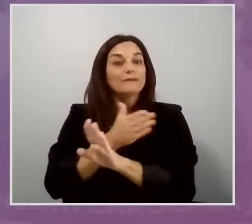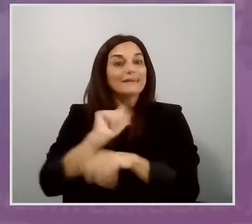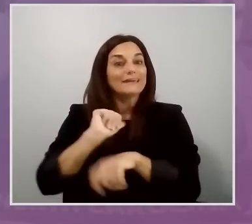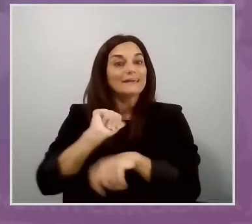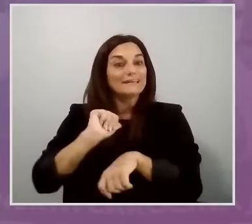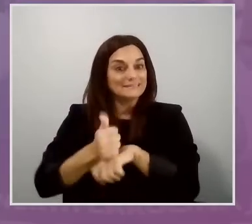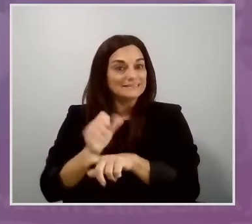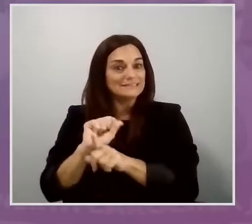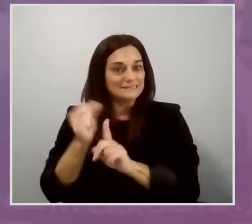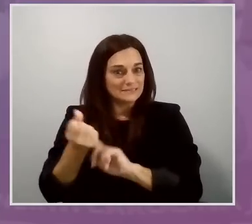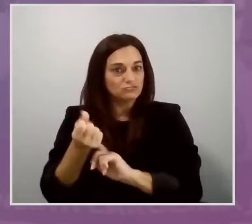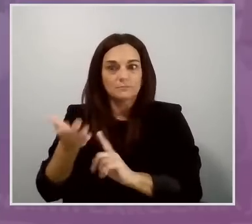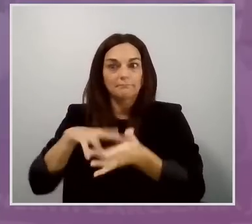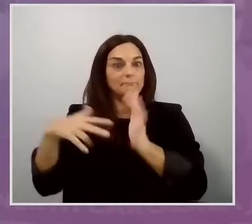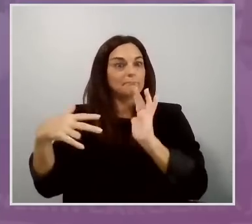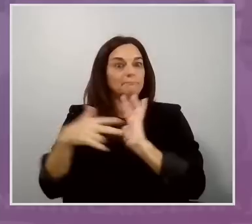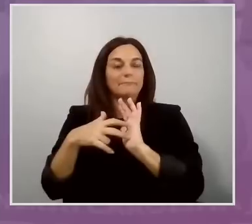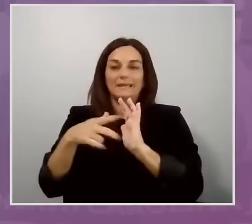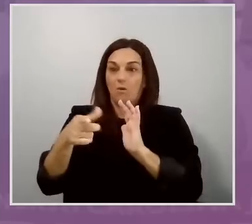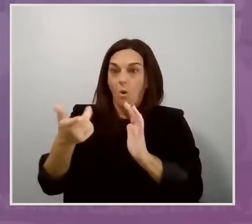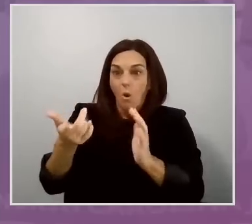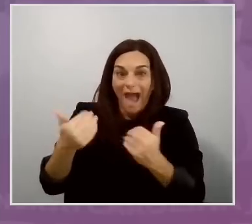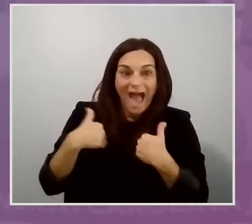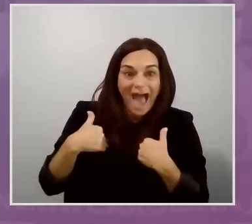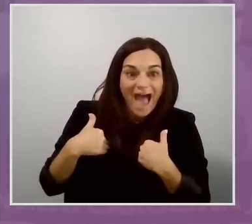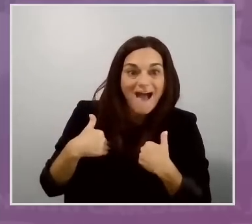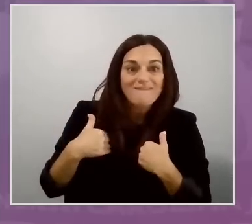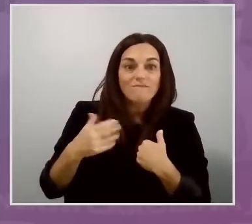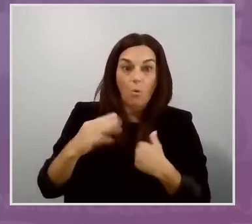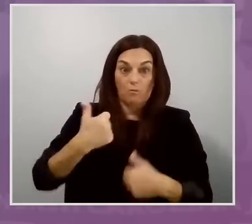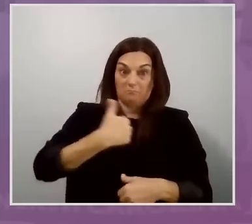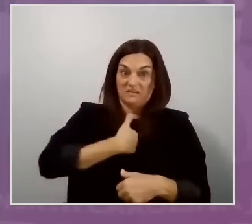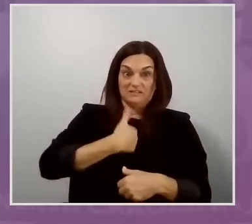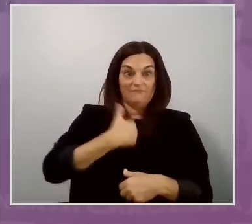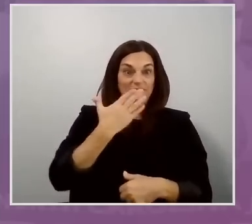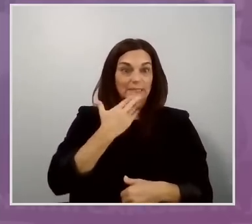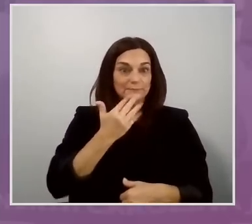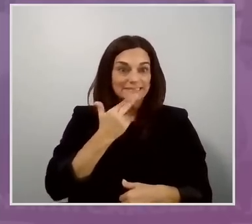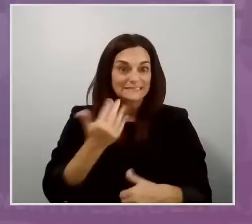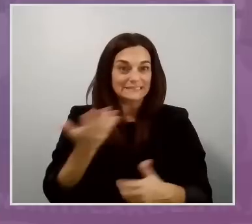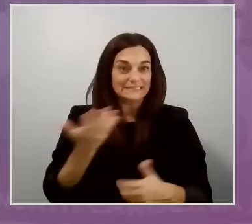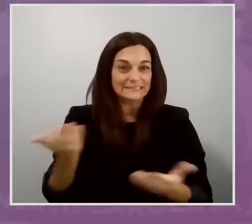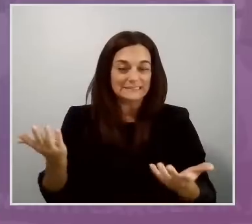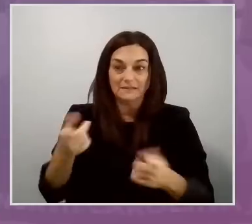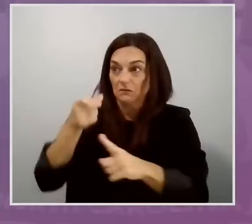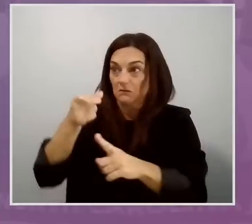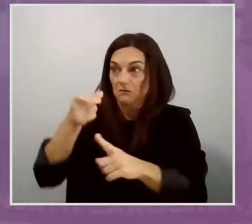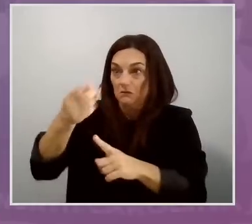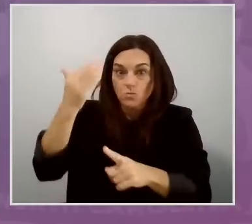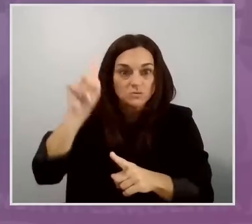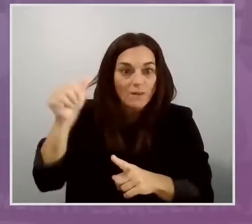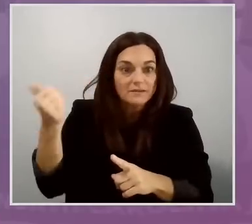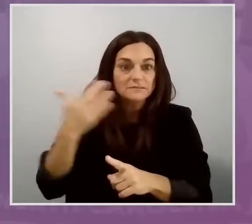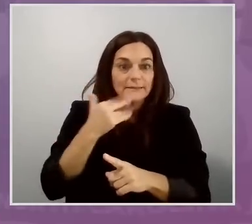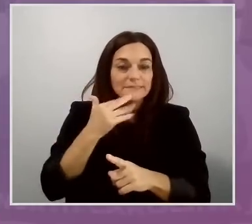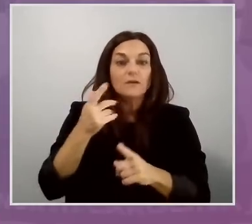HAVE COVERAGE GOT COVERAGE. IT SAID PEOPLE WITH PREEXISTING CONDITIONS LIKE,